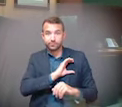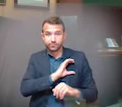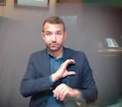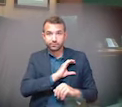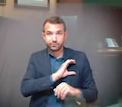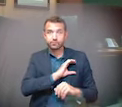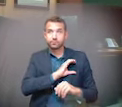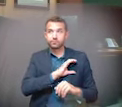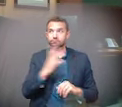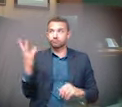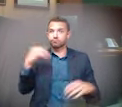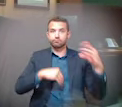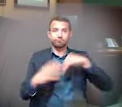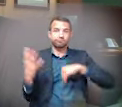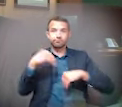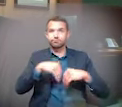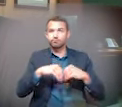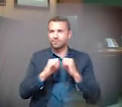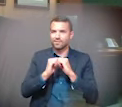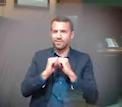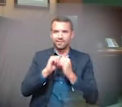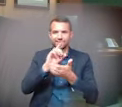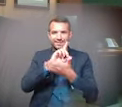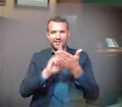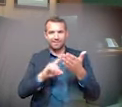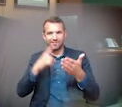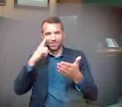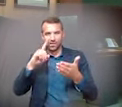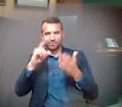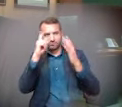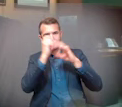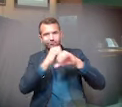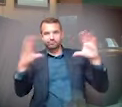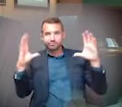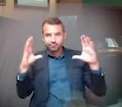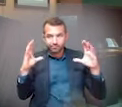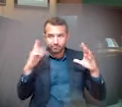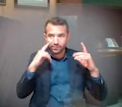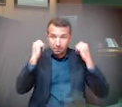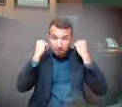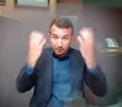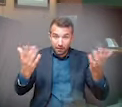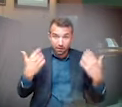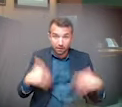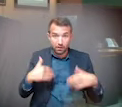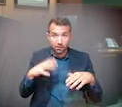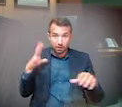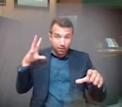our equation about how we are designing, then we are going to really be inclusive.